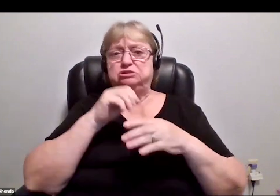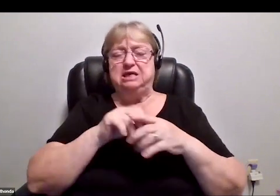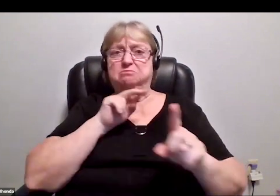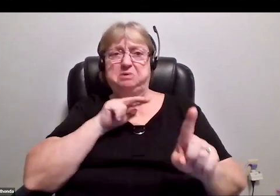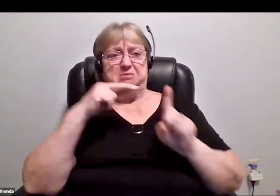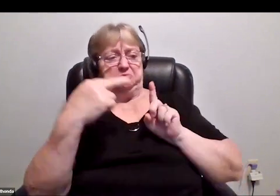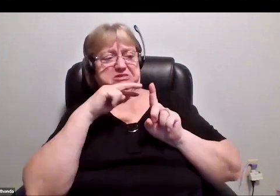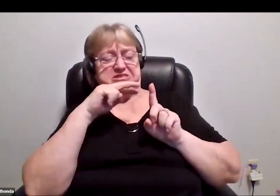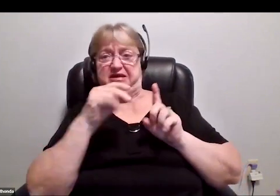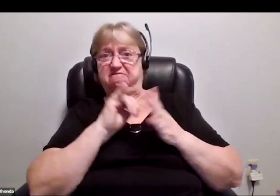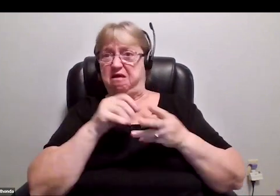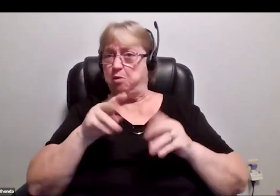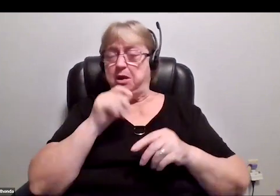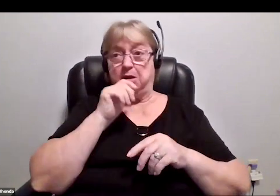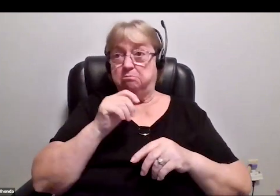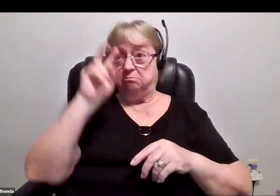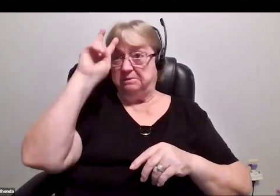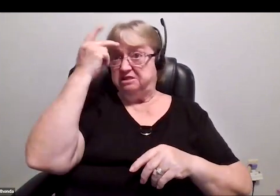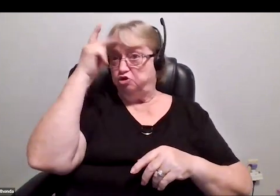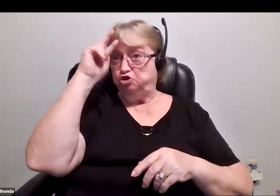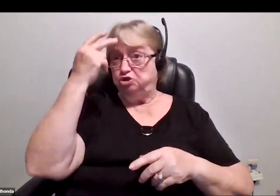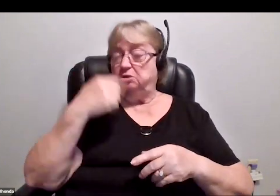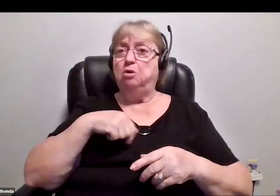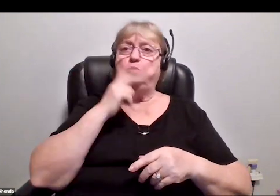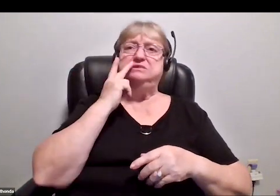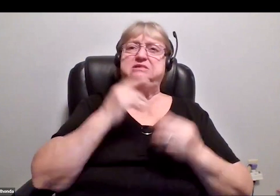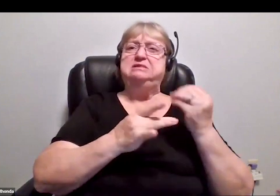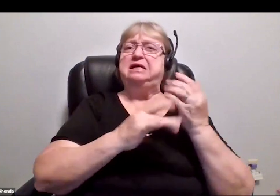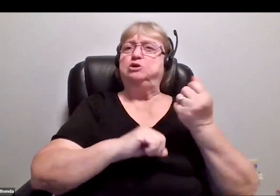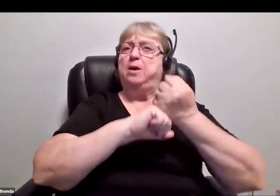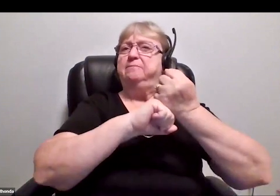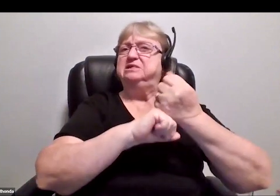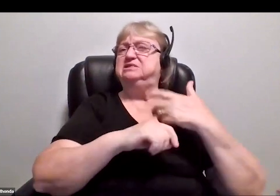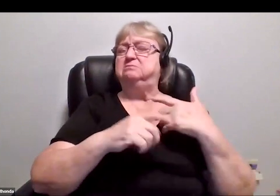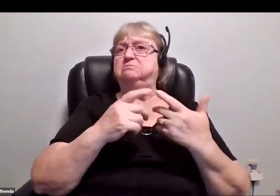and being misunderstood. We see technoableism reflected in so many histories and media stories